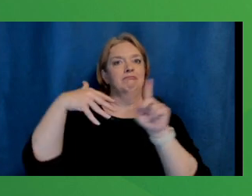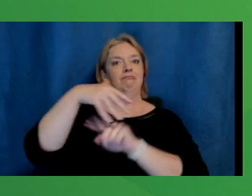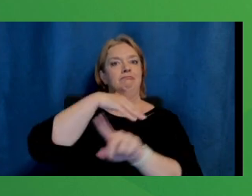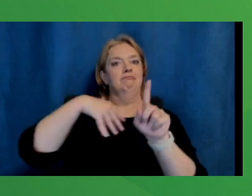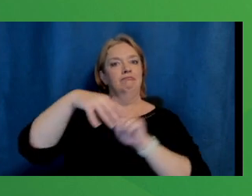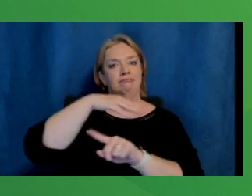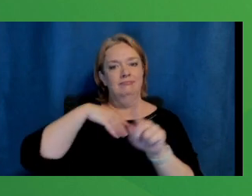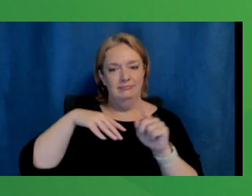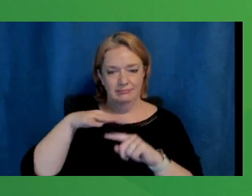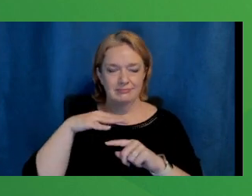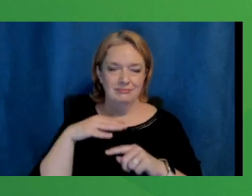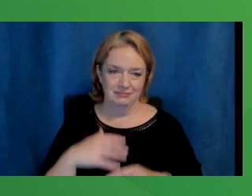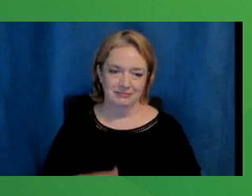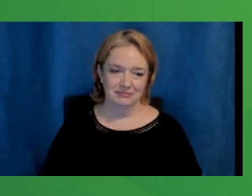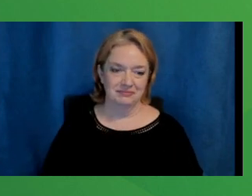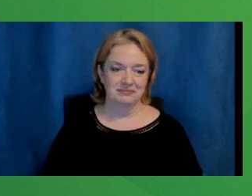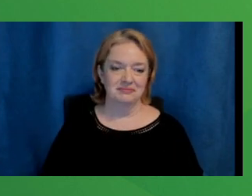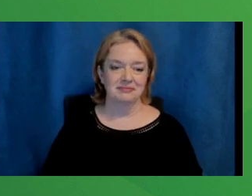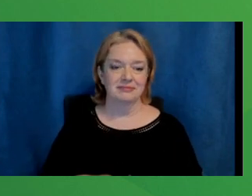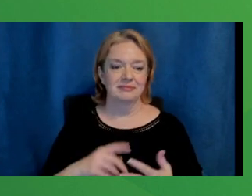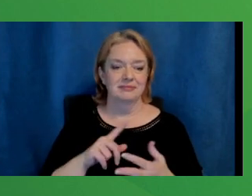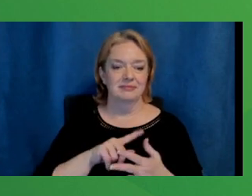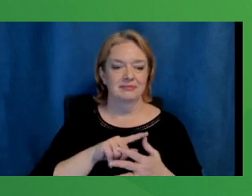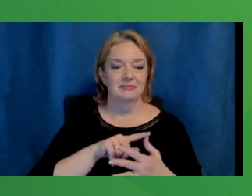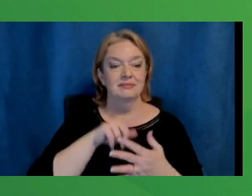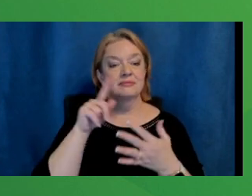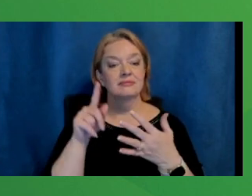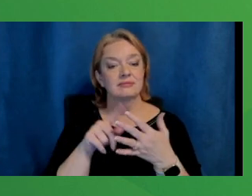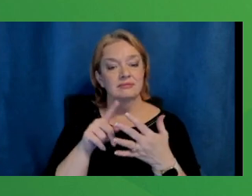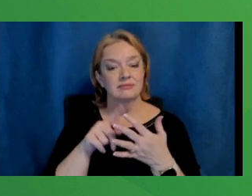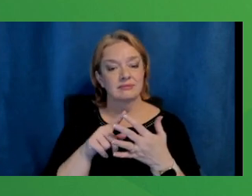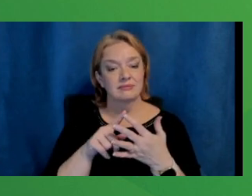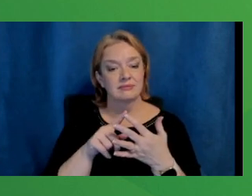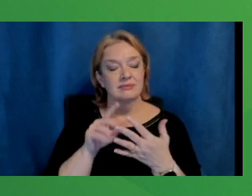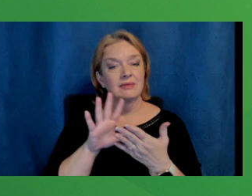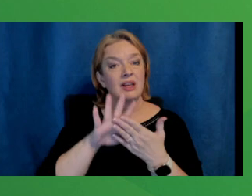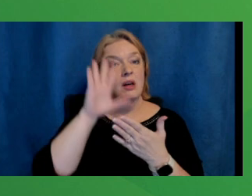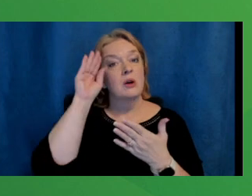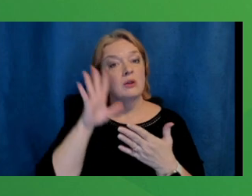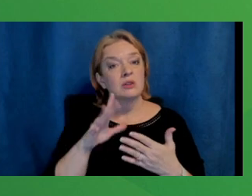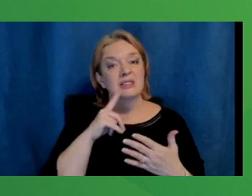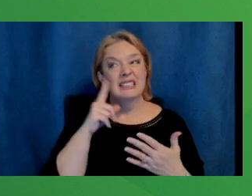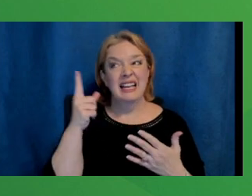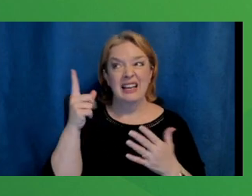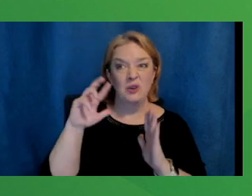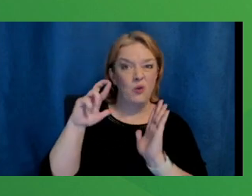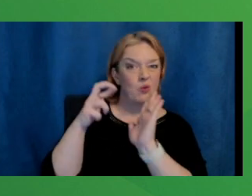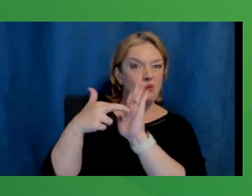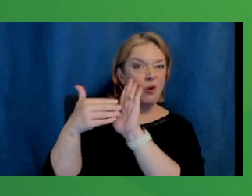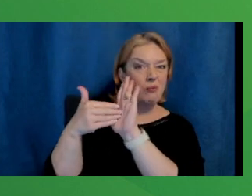Number two, students did express that they had a lack of role models. We interpret that